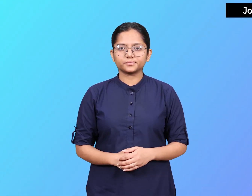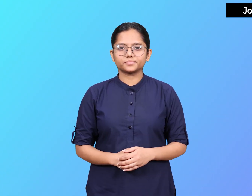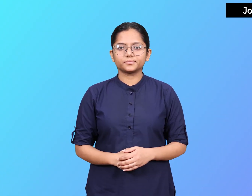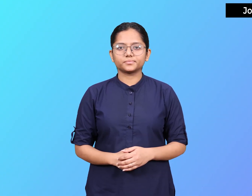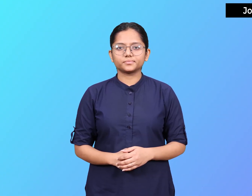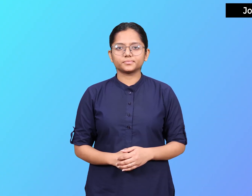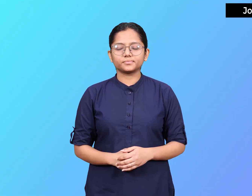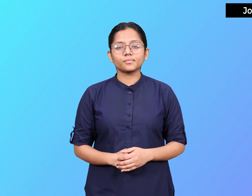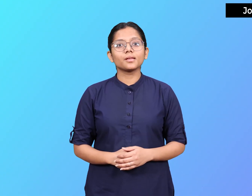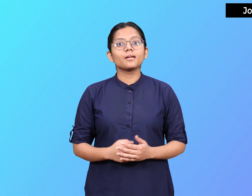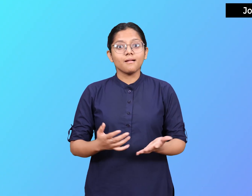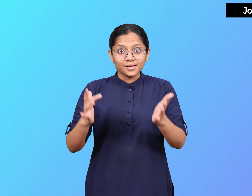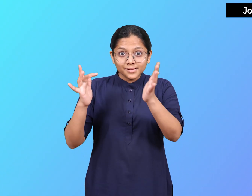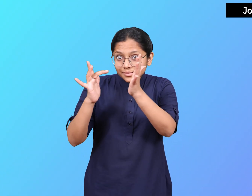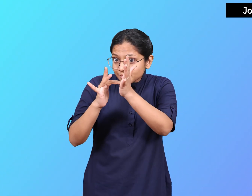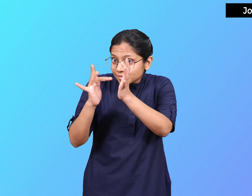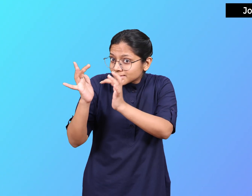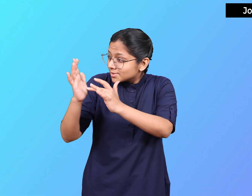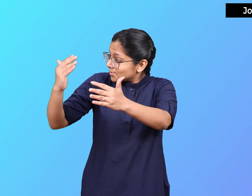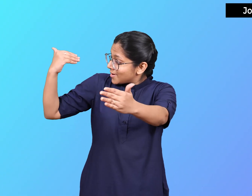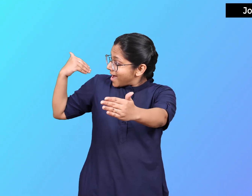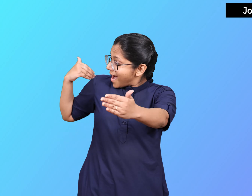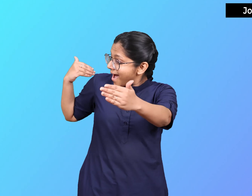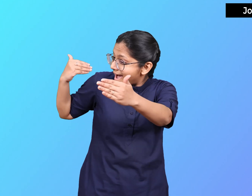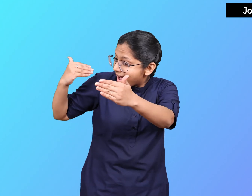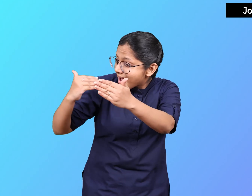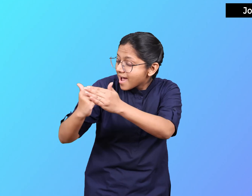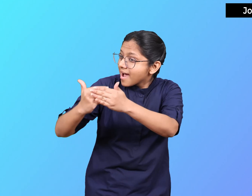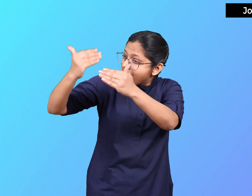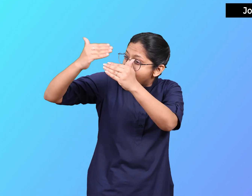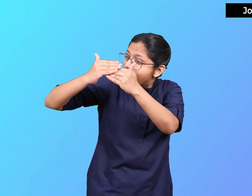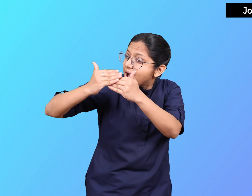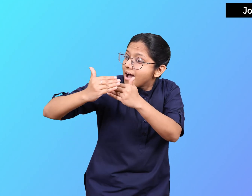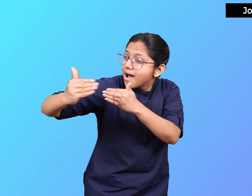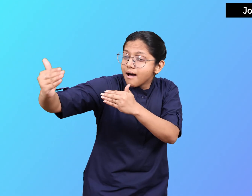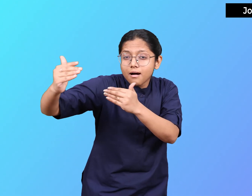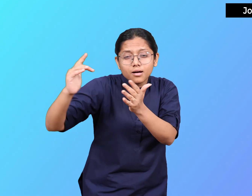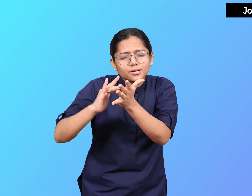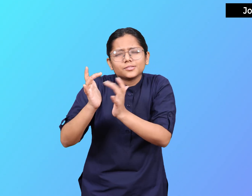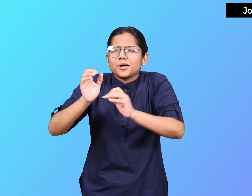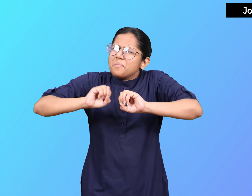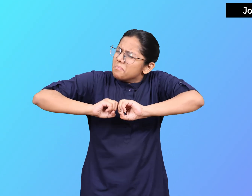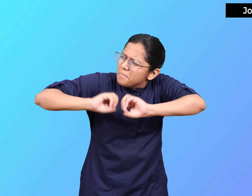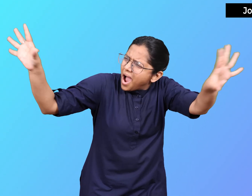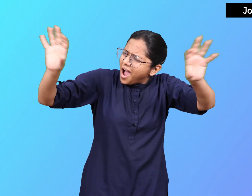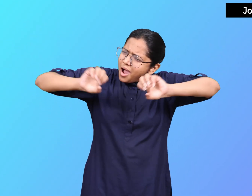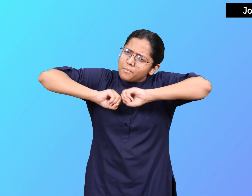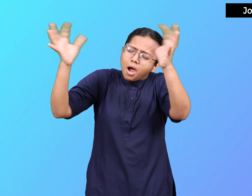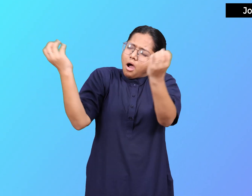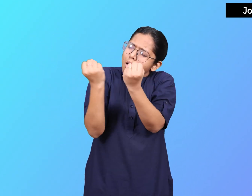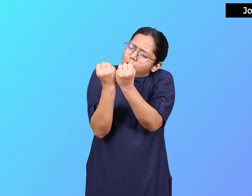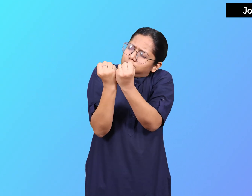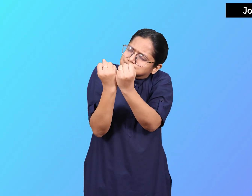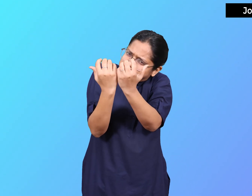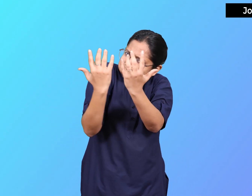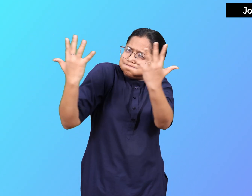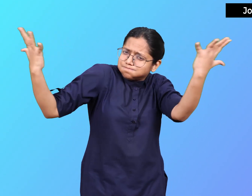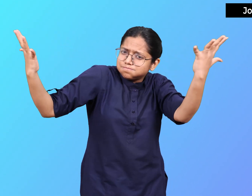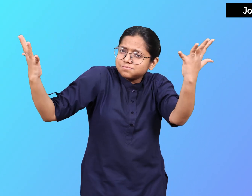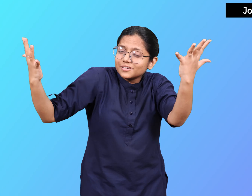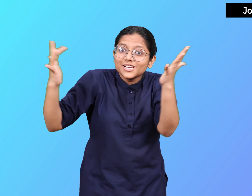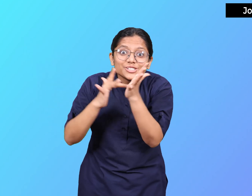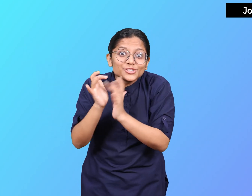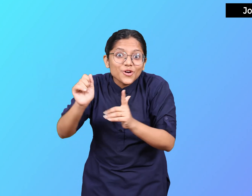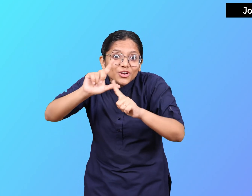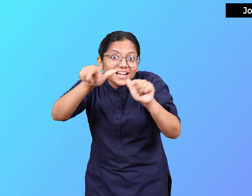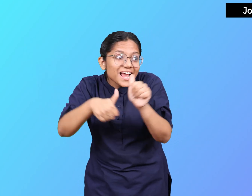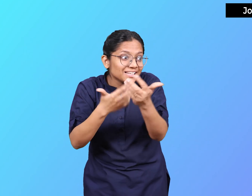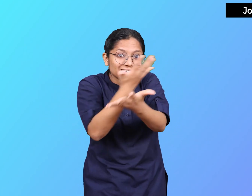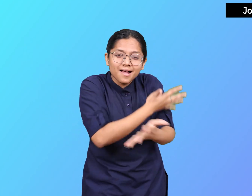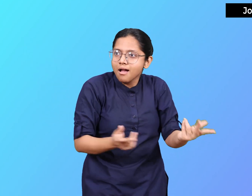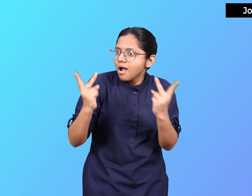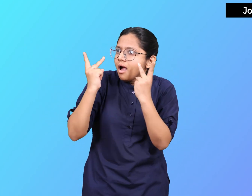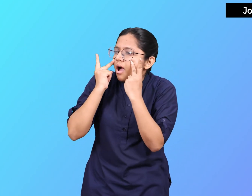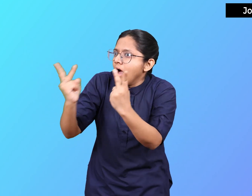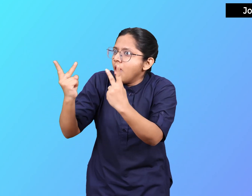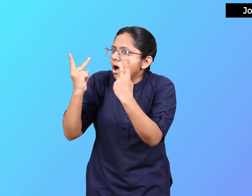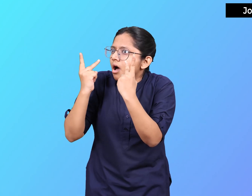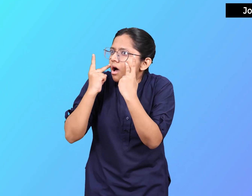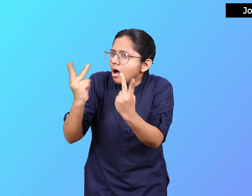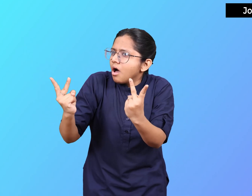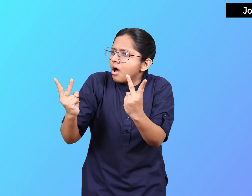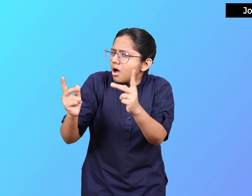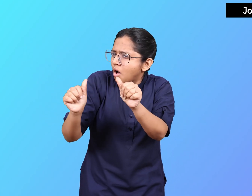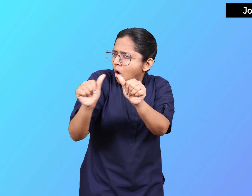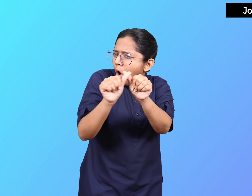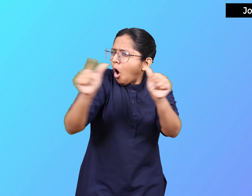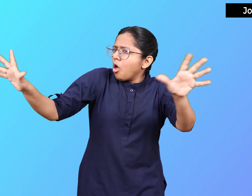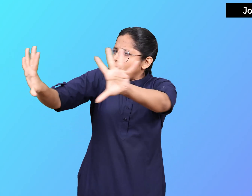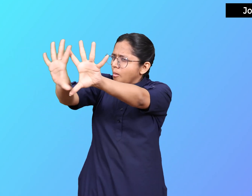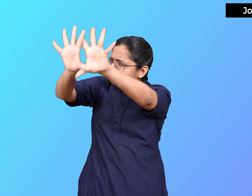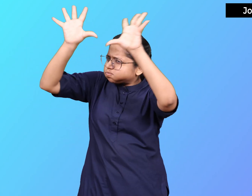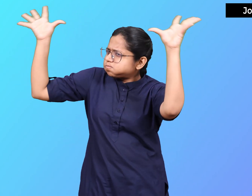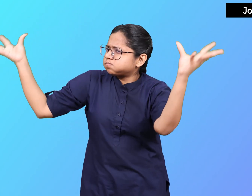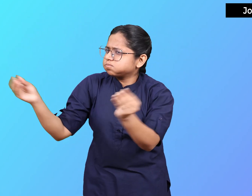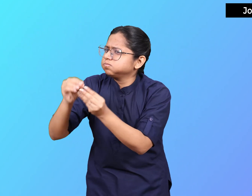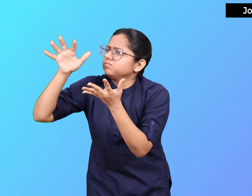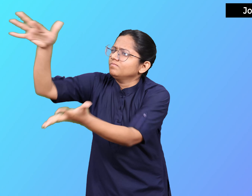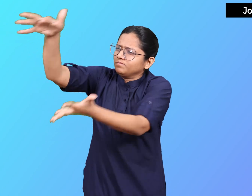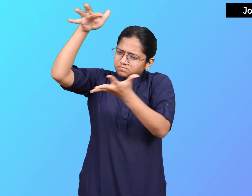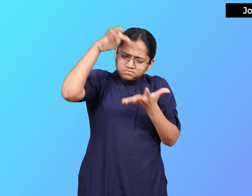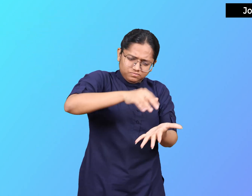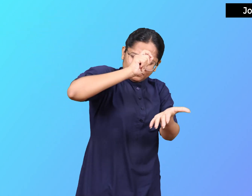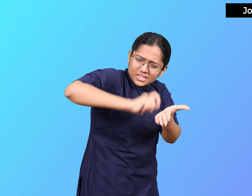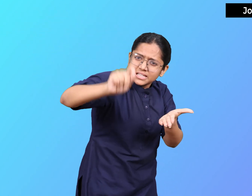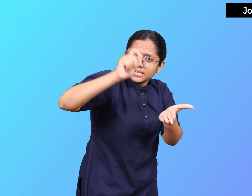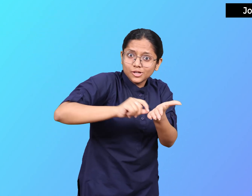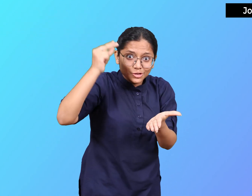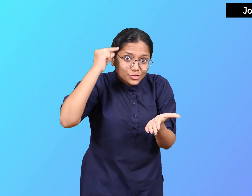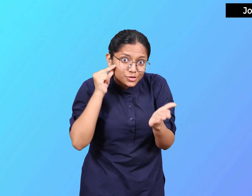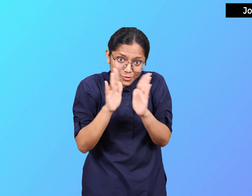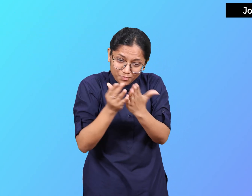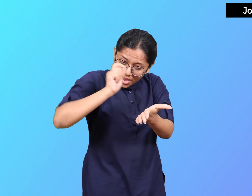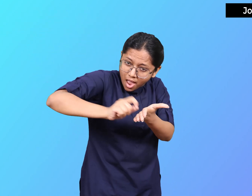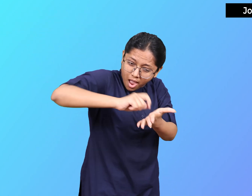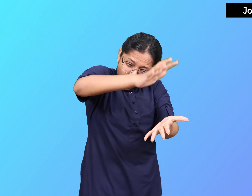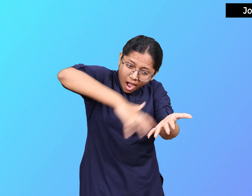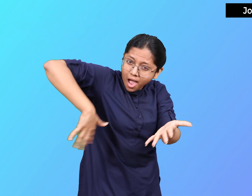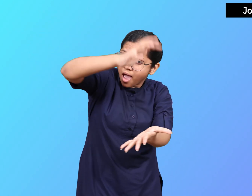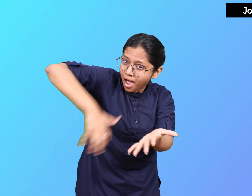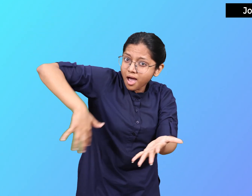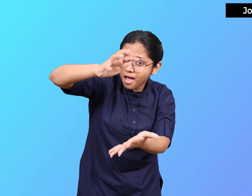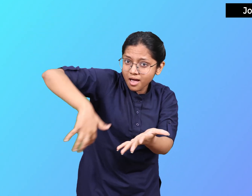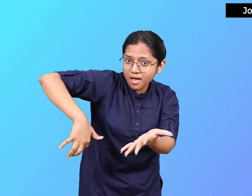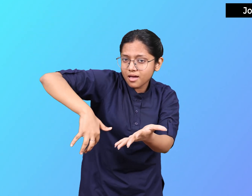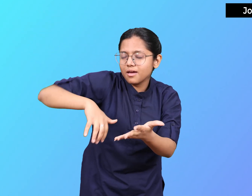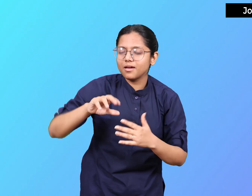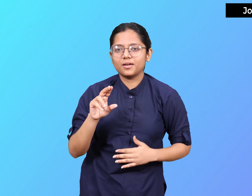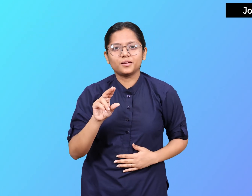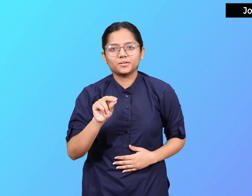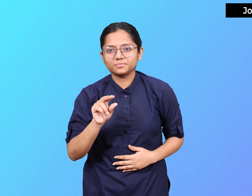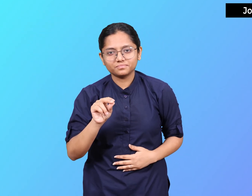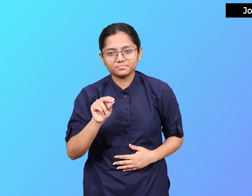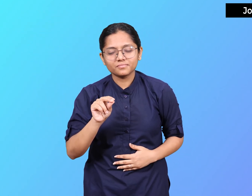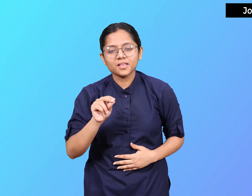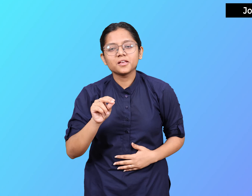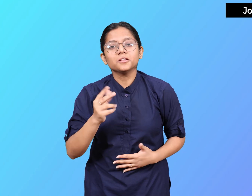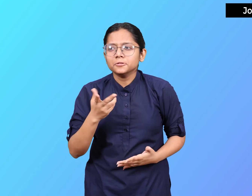Jesus did many other miraculous signs that his followers saw, which are not written in this book.